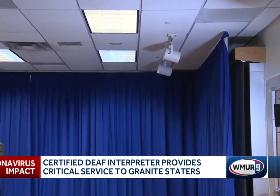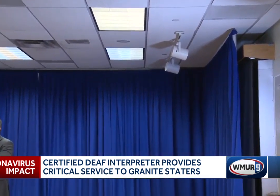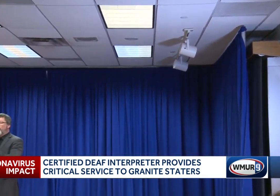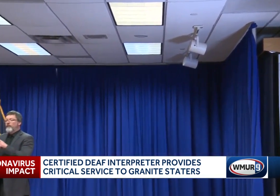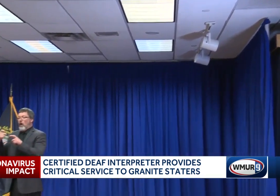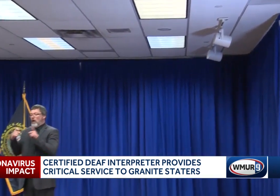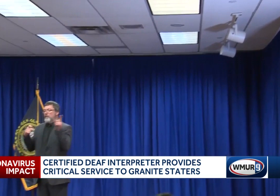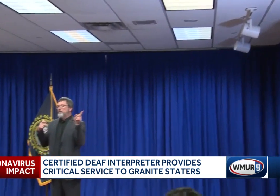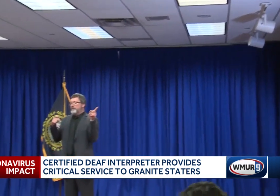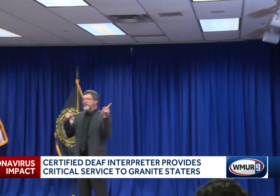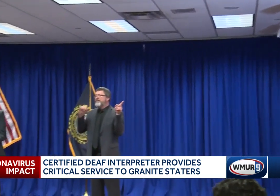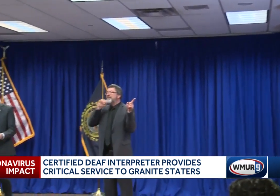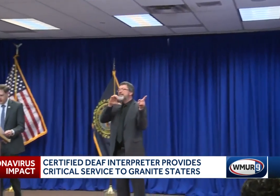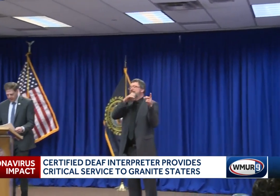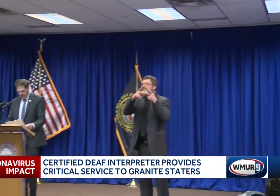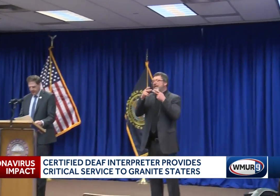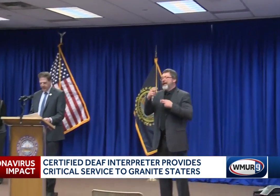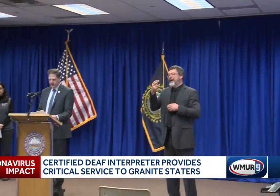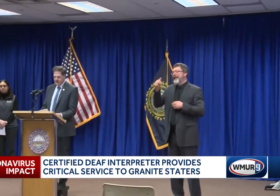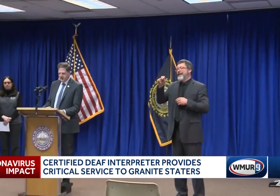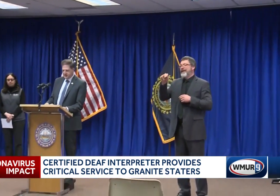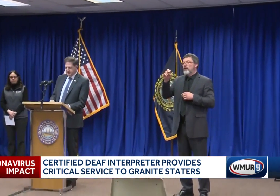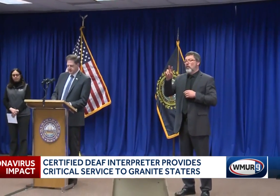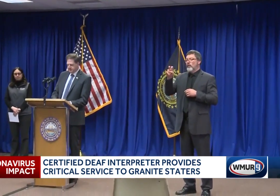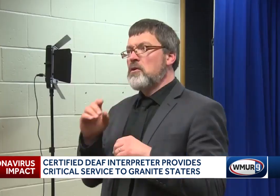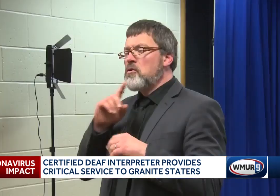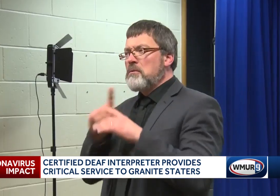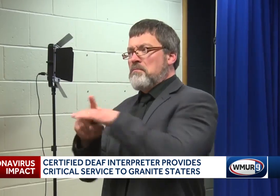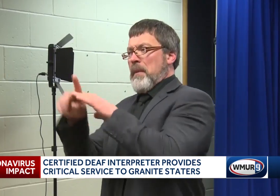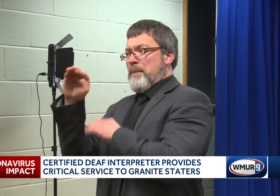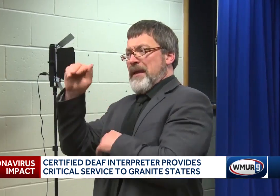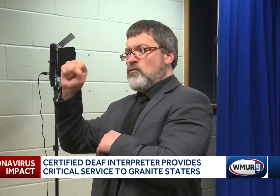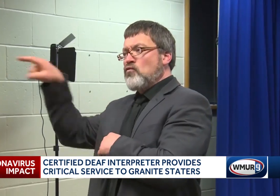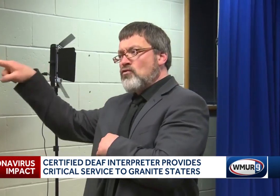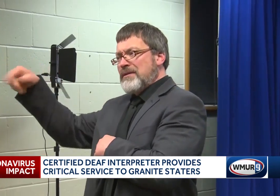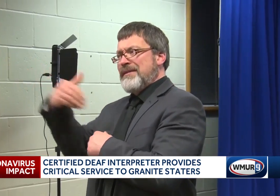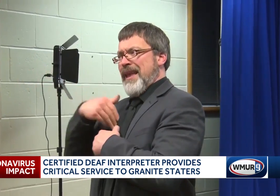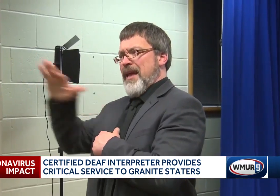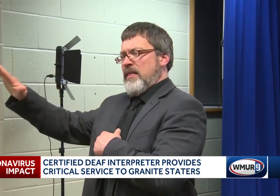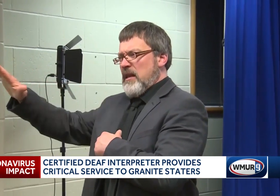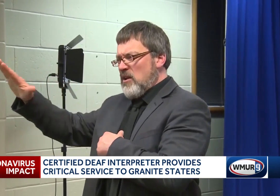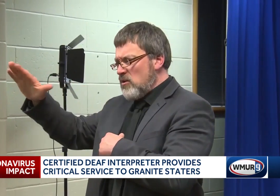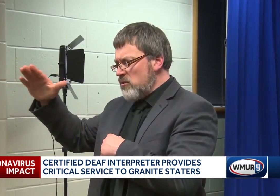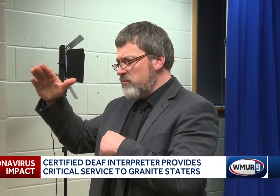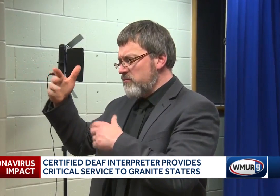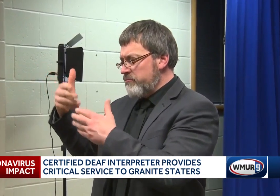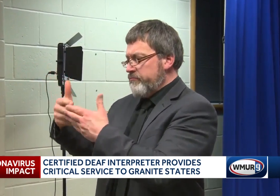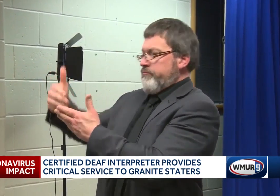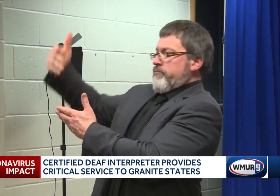MEET DAVID KRUEGER - A CERTIFIED DEAF INTERPRETER FOR THE LAST 15 YEARS - THE LAST FEW, IN THE PUBLIC SECTOR.